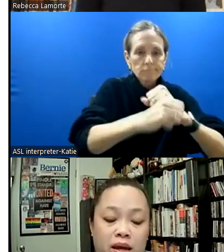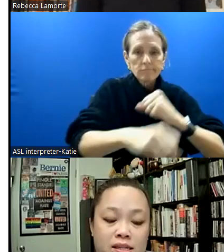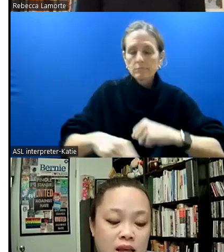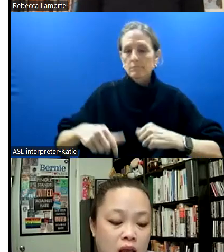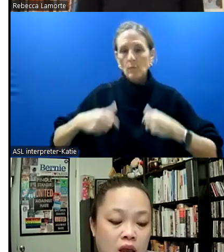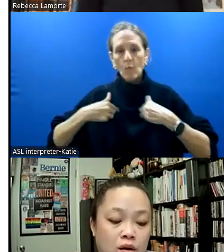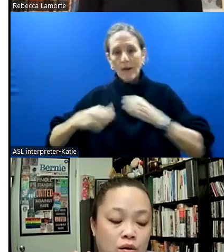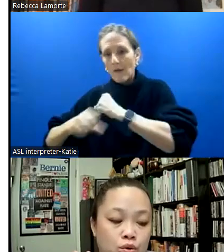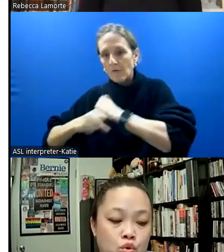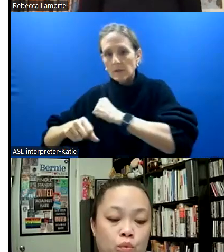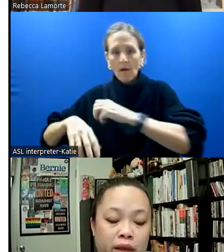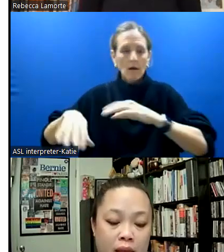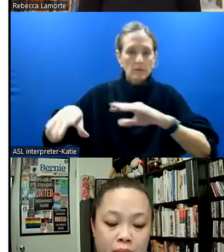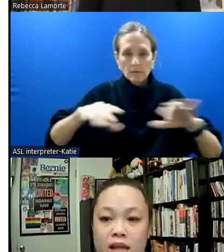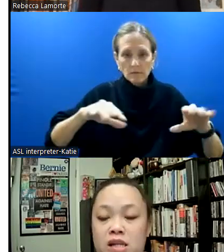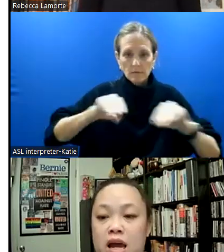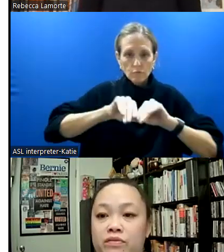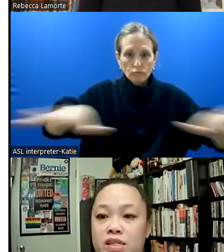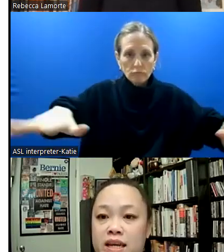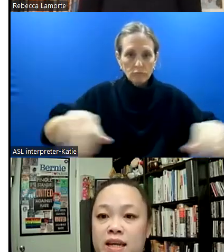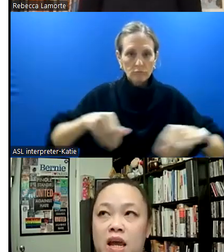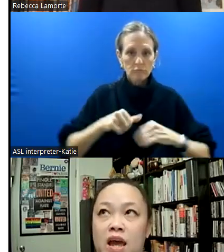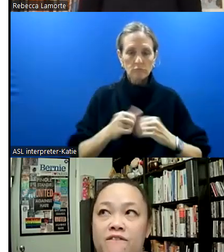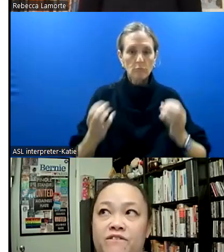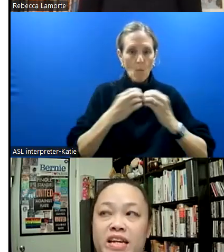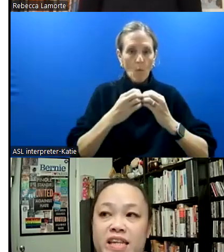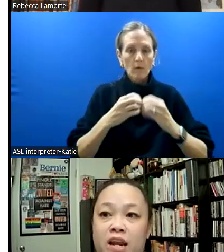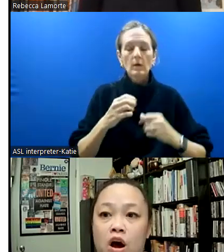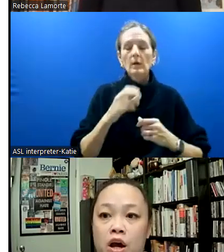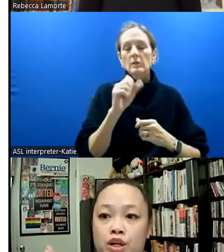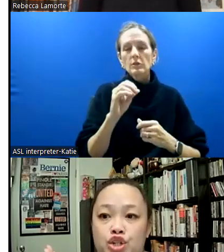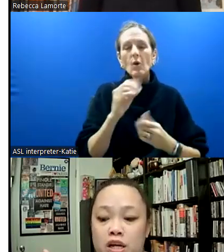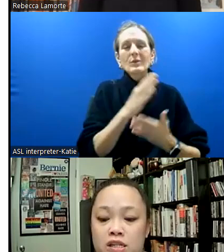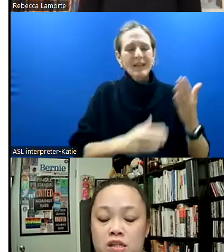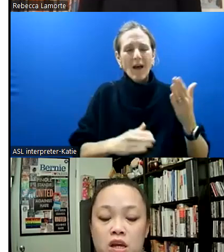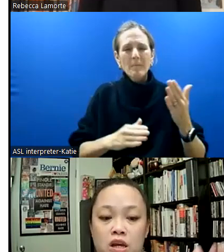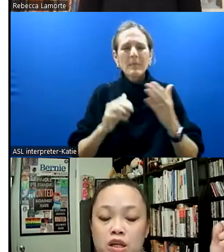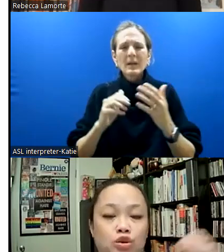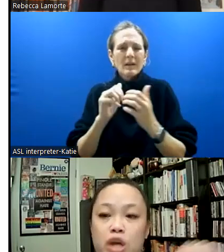because normal campaigns that I've seen fixate on just, you know,